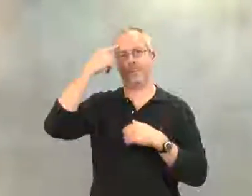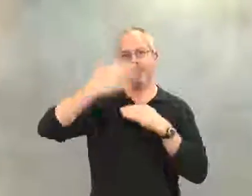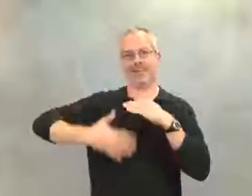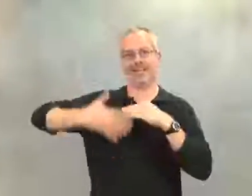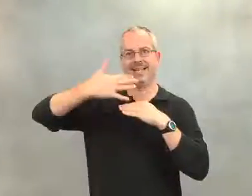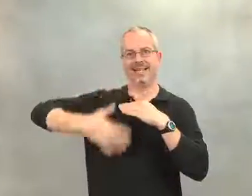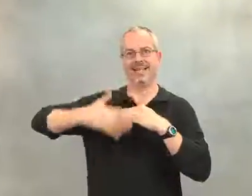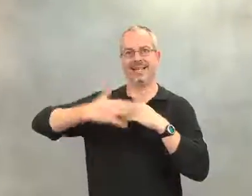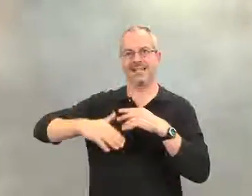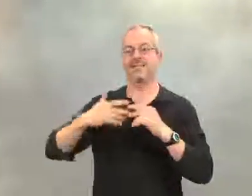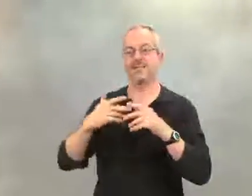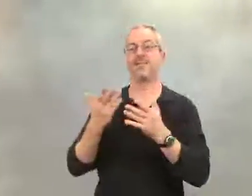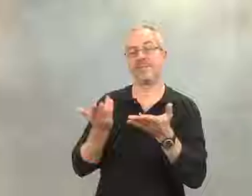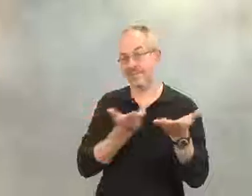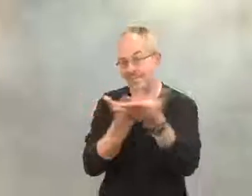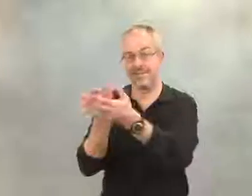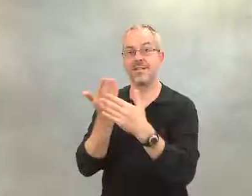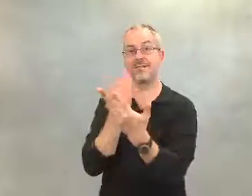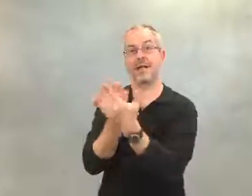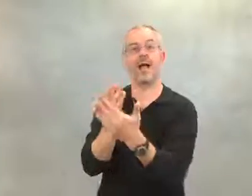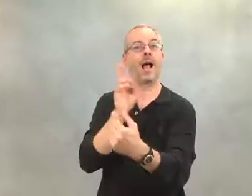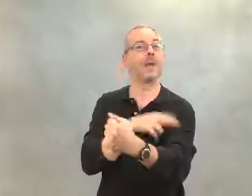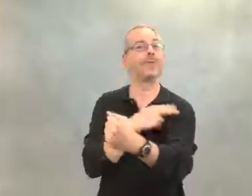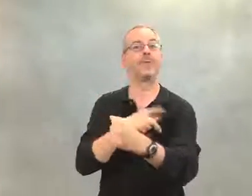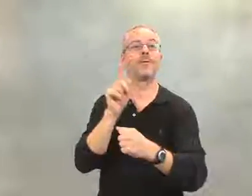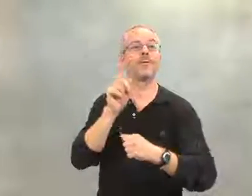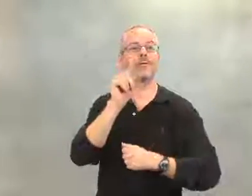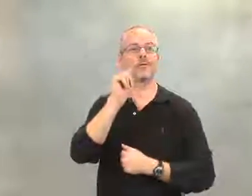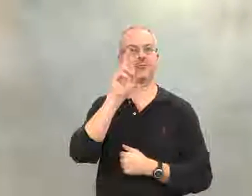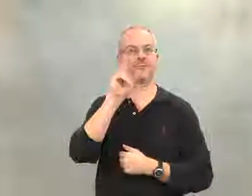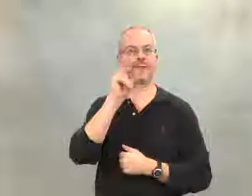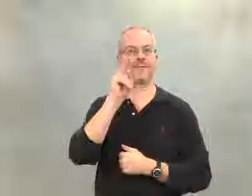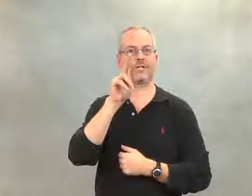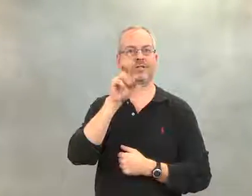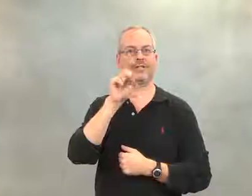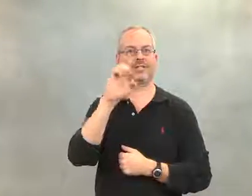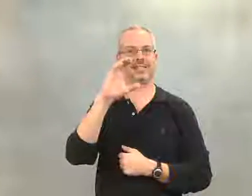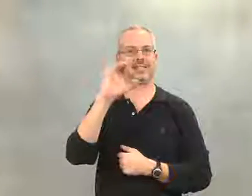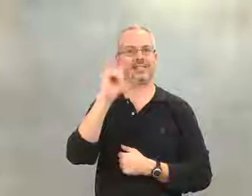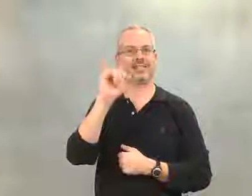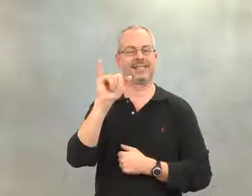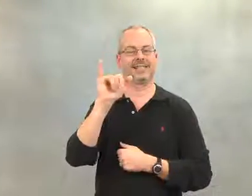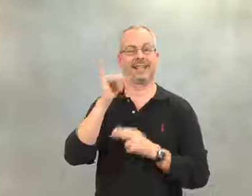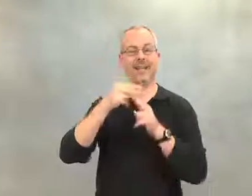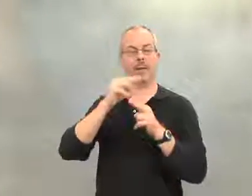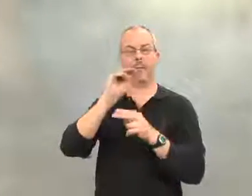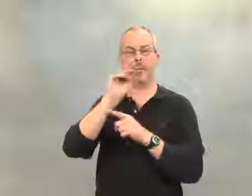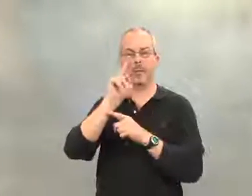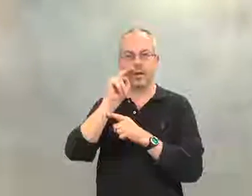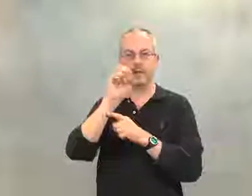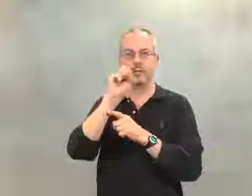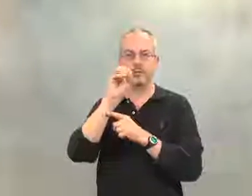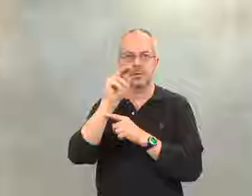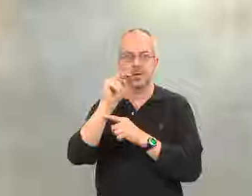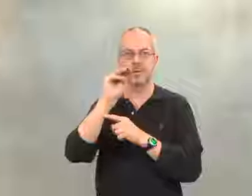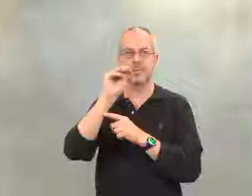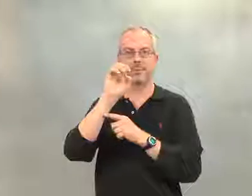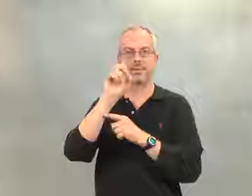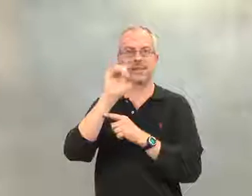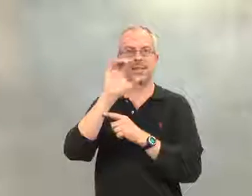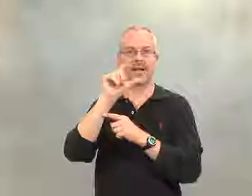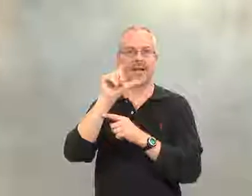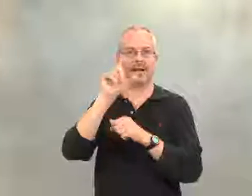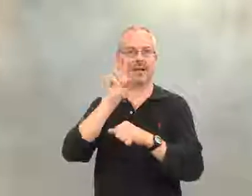That was because I had a brain bleed. The hospital was in Traverse City.